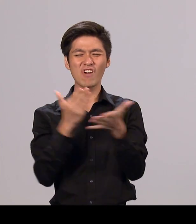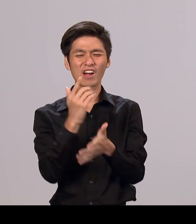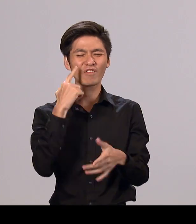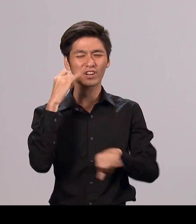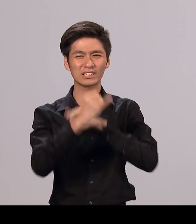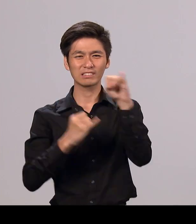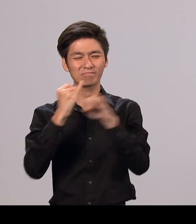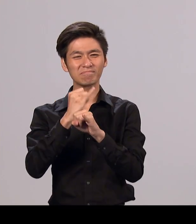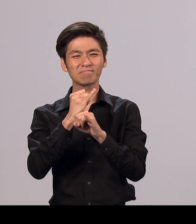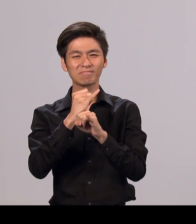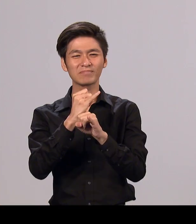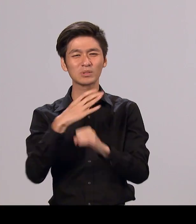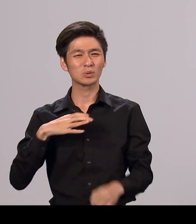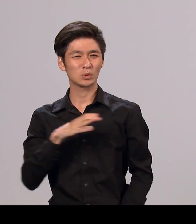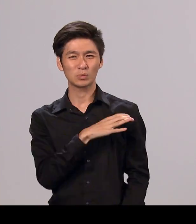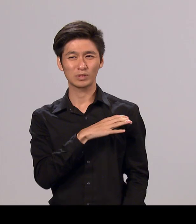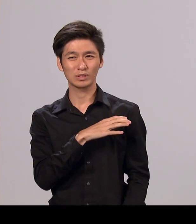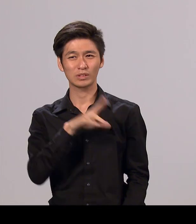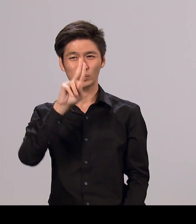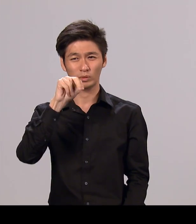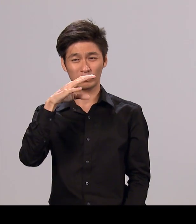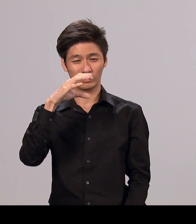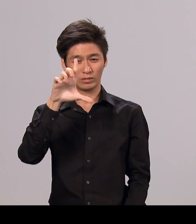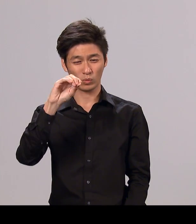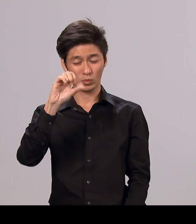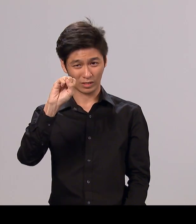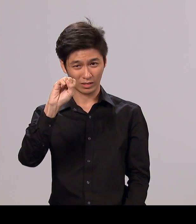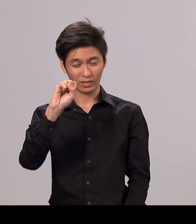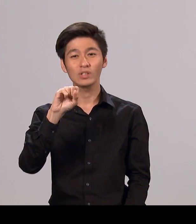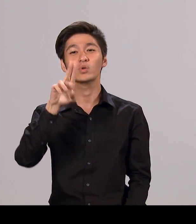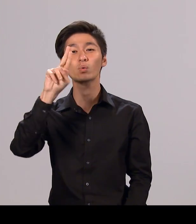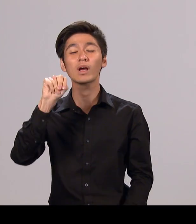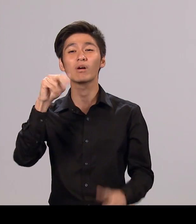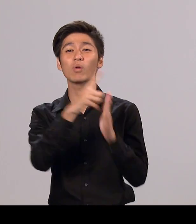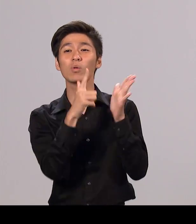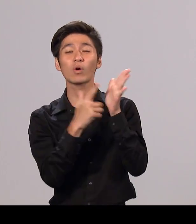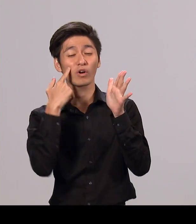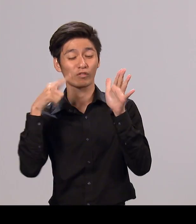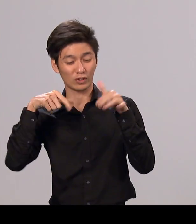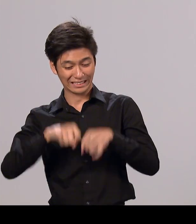Which are provided for under UNCLOS, The UN Convention on the Law of the Sea,